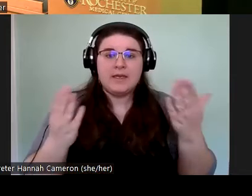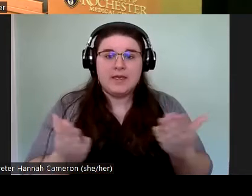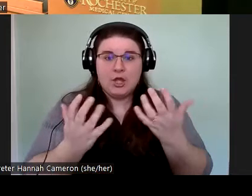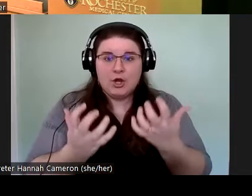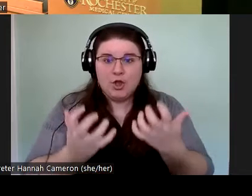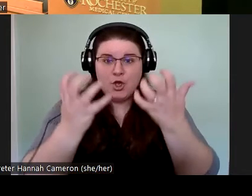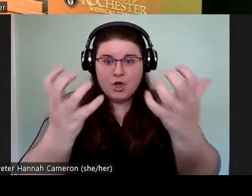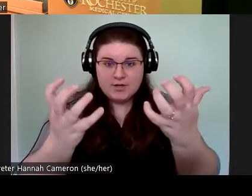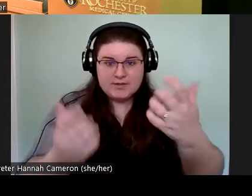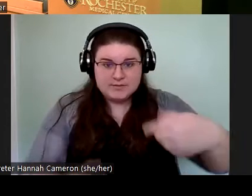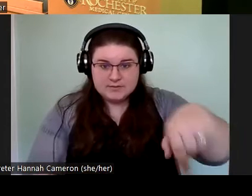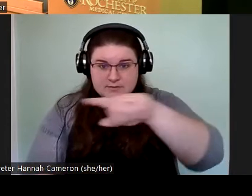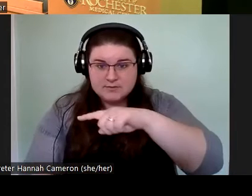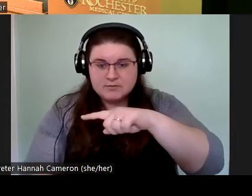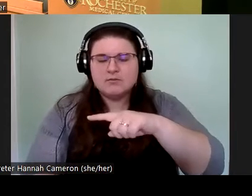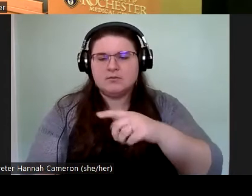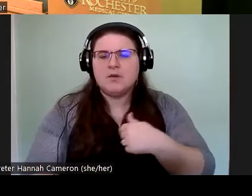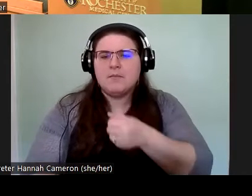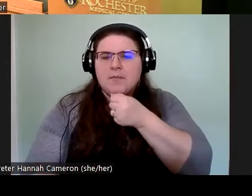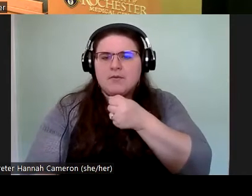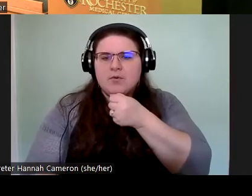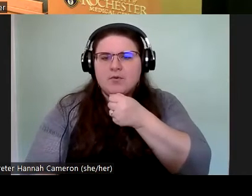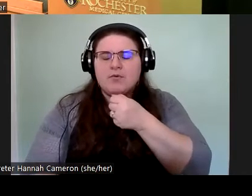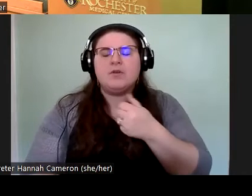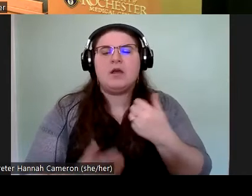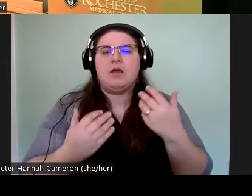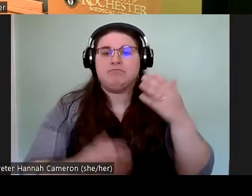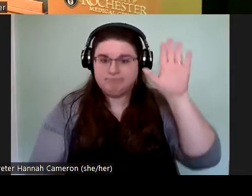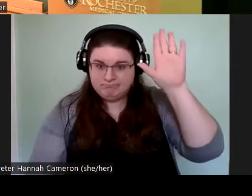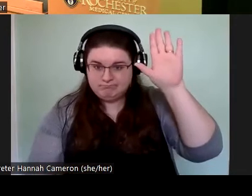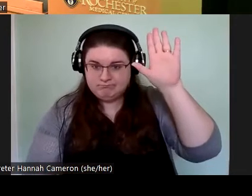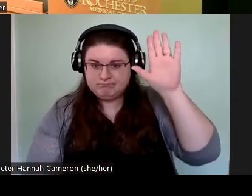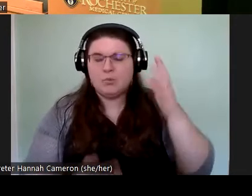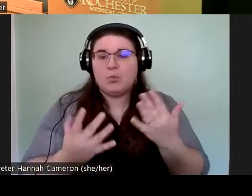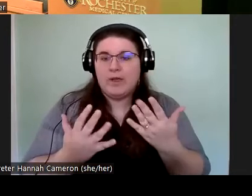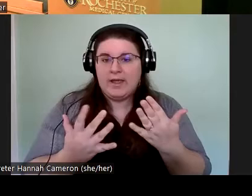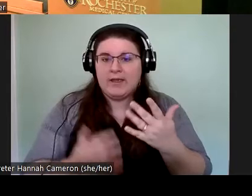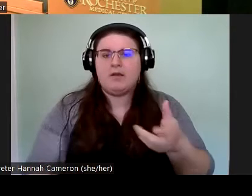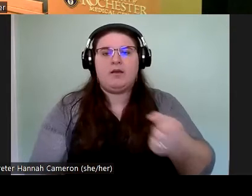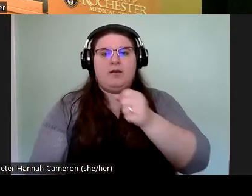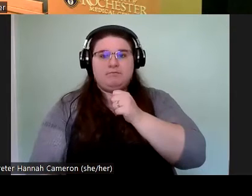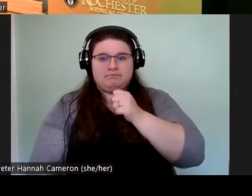a question microphones will be distributed and third at the end of the presentation there will